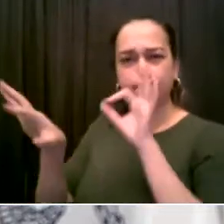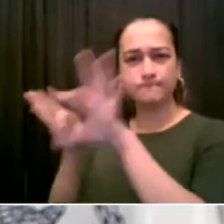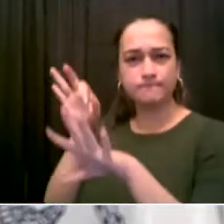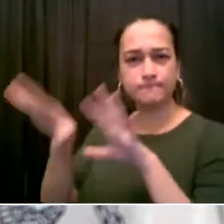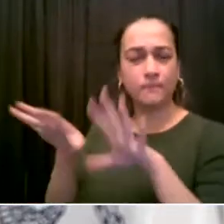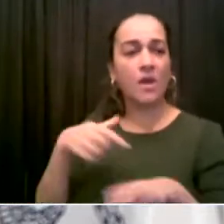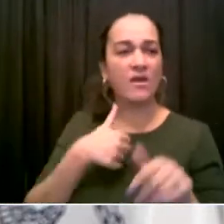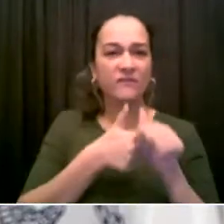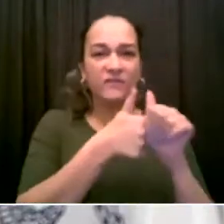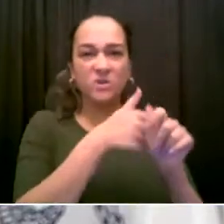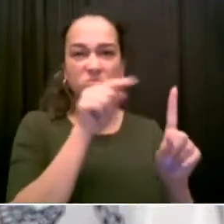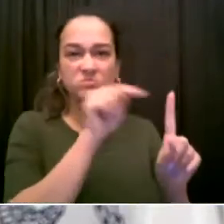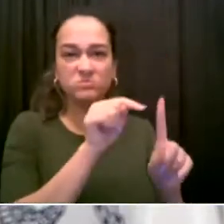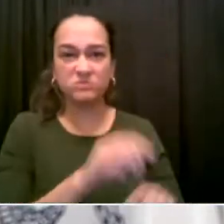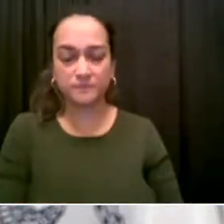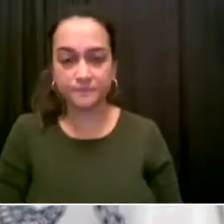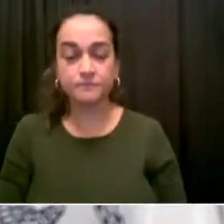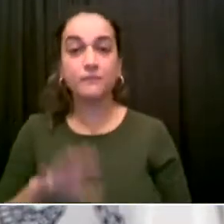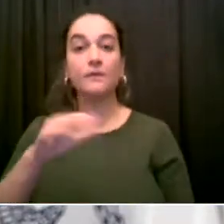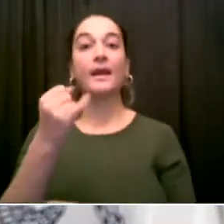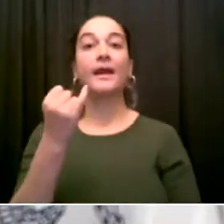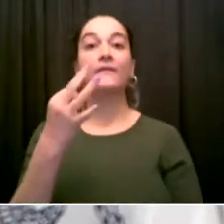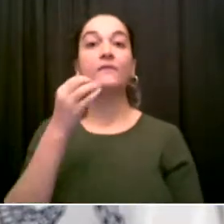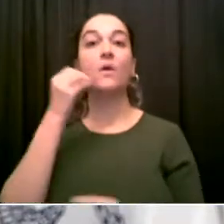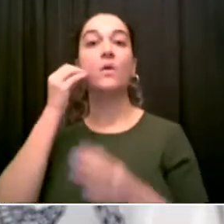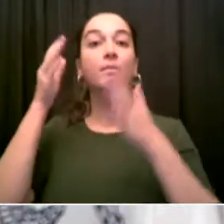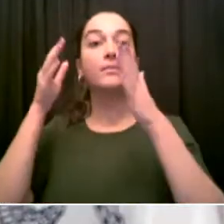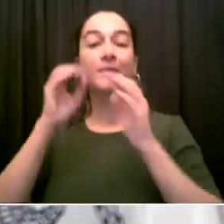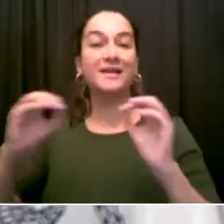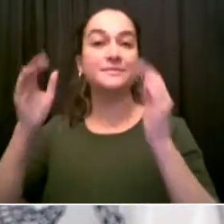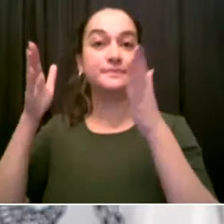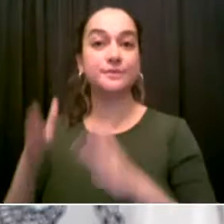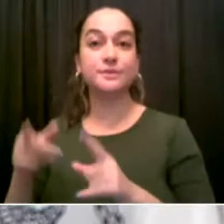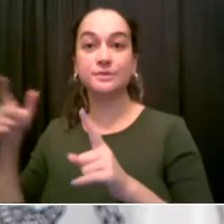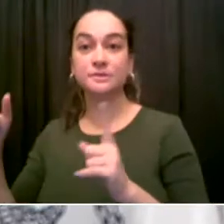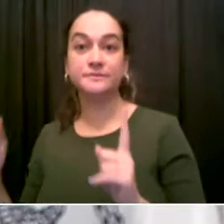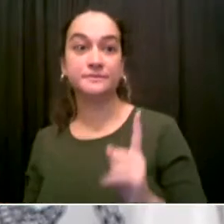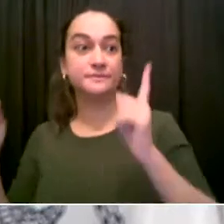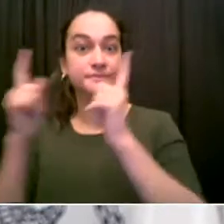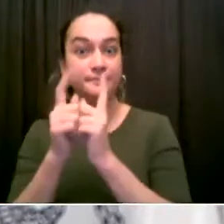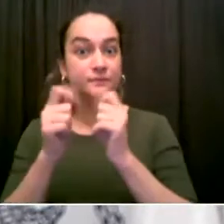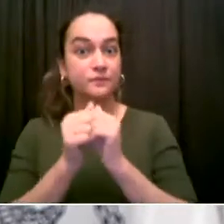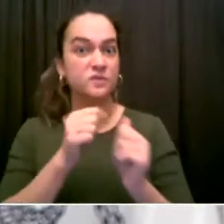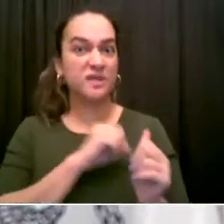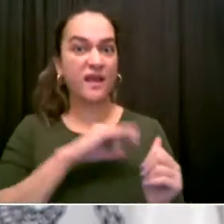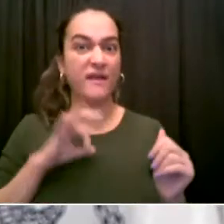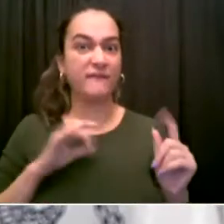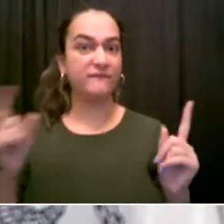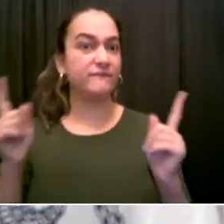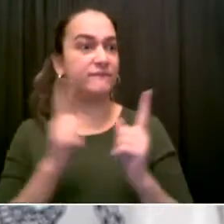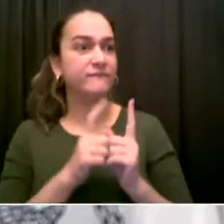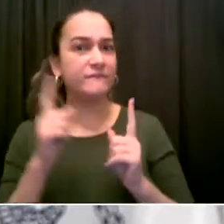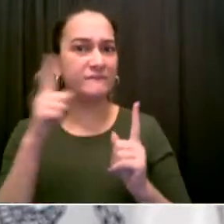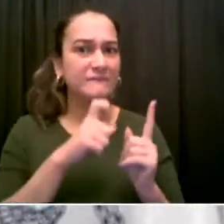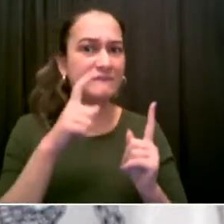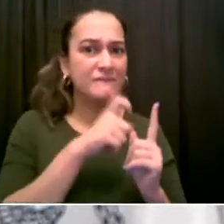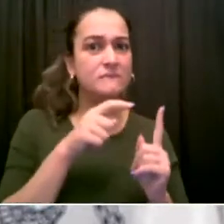SIDA, WE NEED MORE BEDS AND IN THE RIGHT PLACES. I REMEMBER THE CONVERSATIONS VIVIDLY. IF SOMEO IS HOMELESS AND THIG ABO COMINING AND THOUE T REACH WORKES RHAE V BE ENPERSUADING